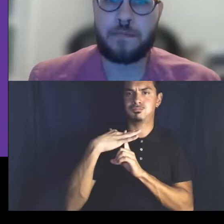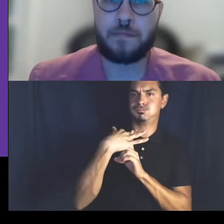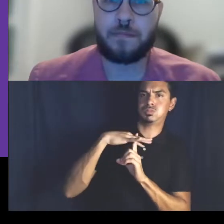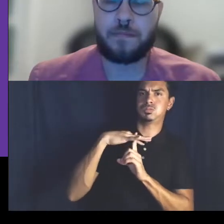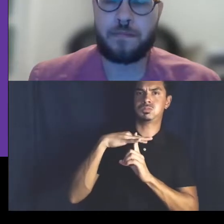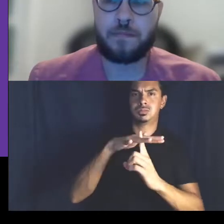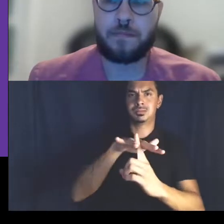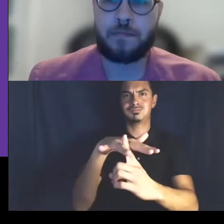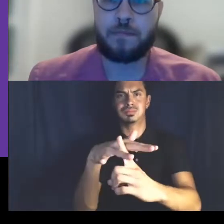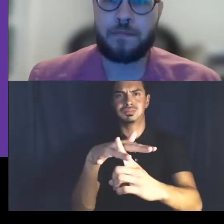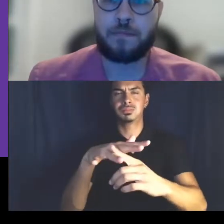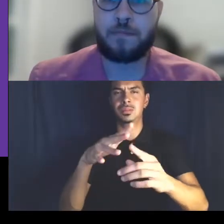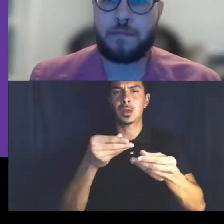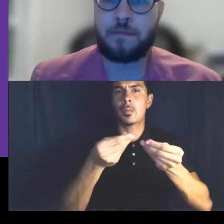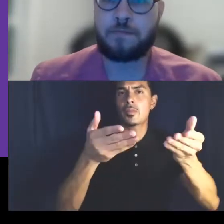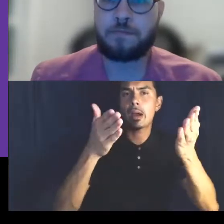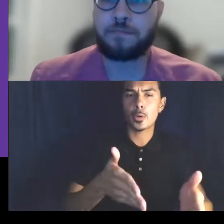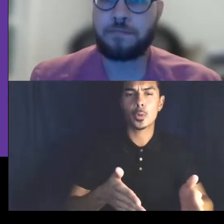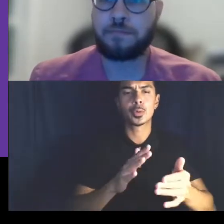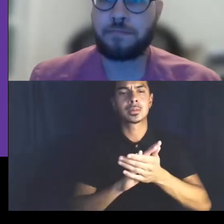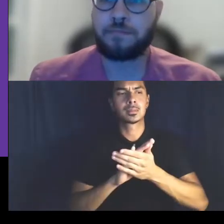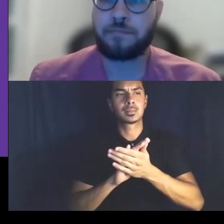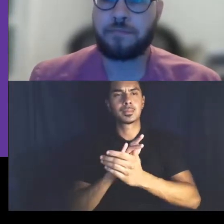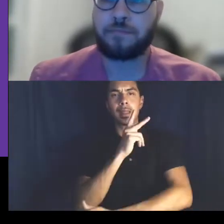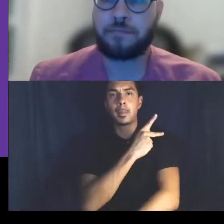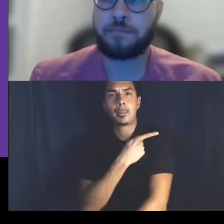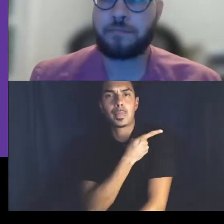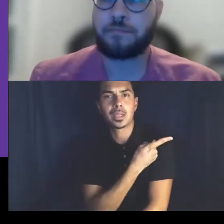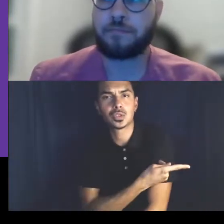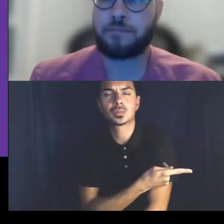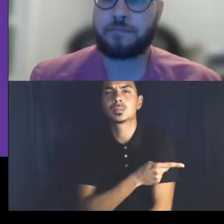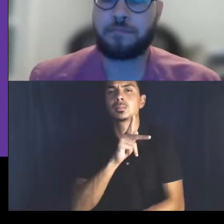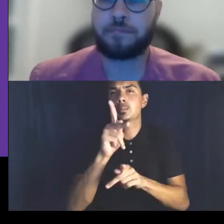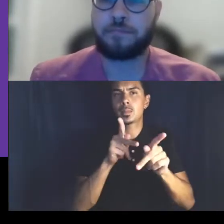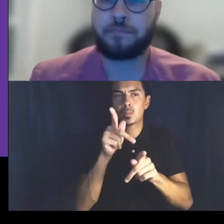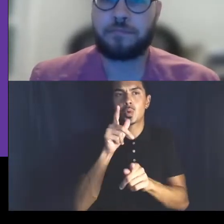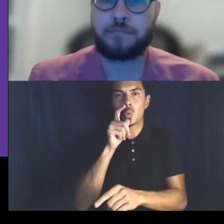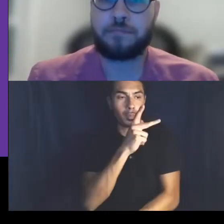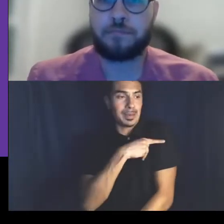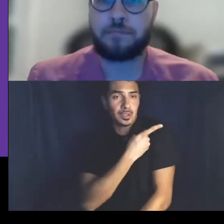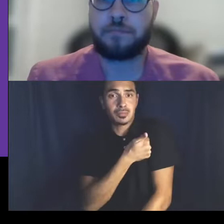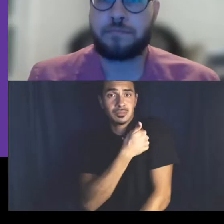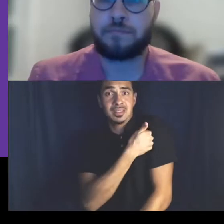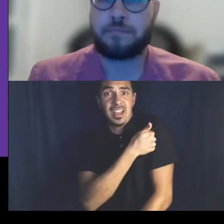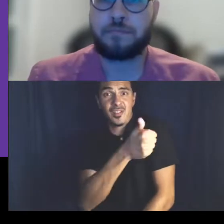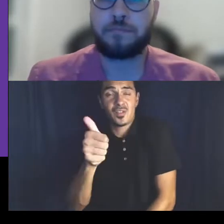as well as our patients that are trans and nonbinary and doing trans and nonbinary care